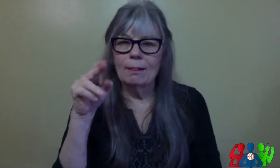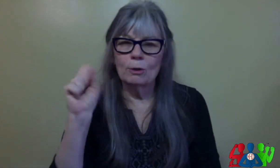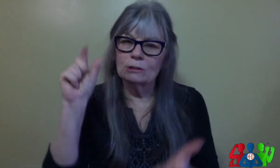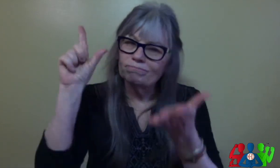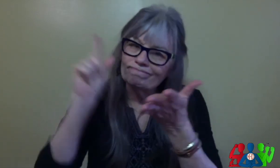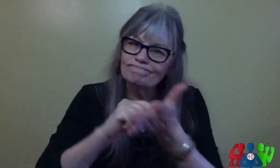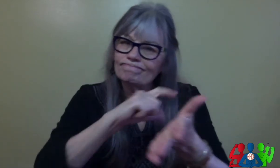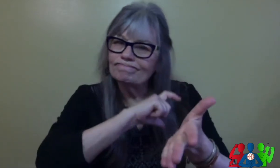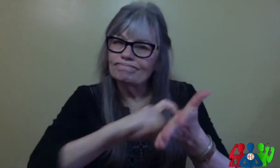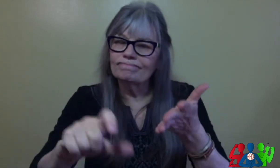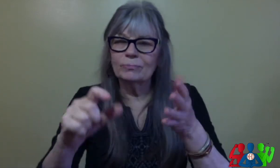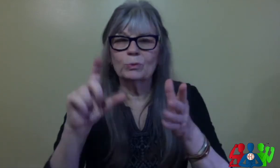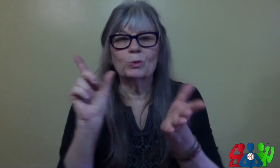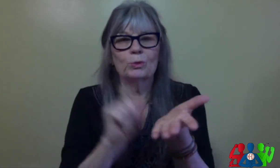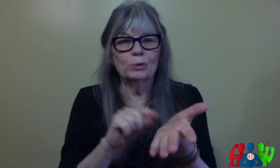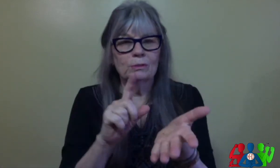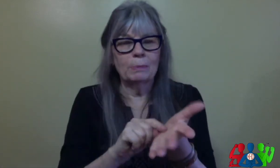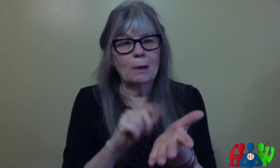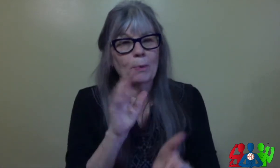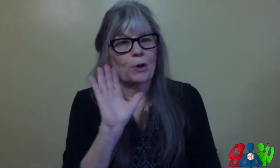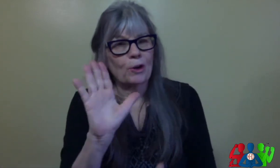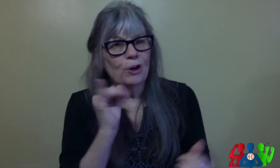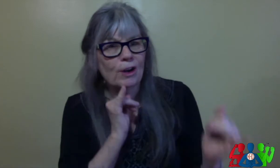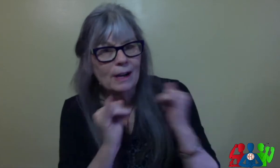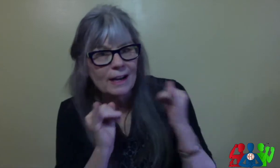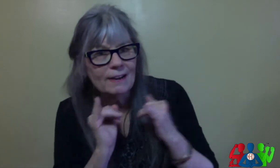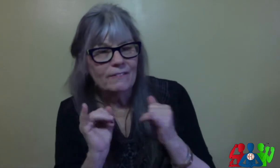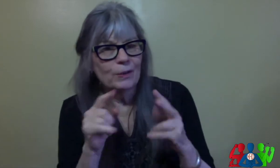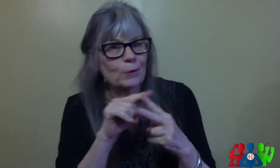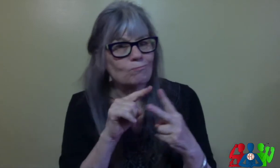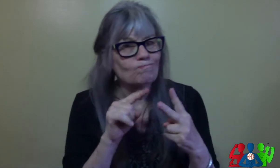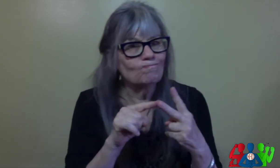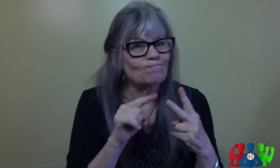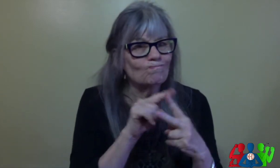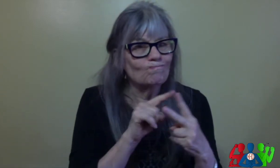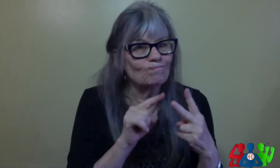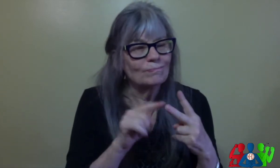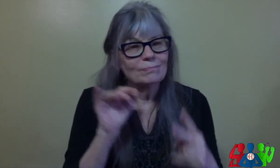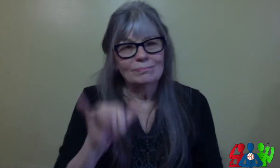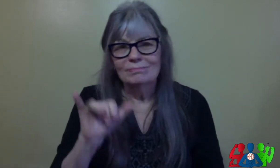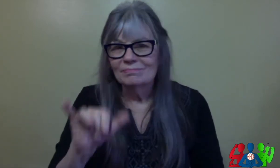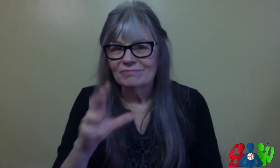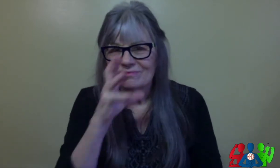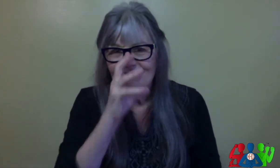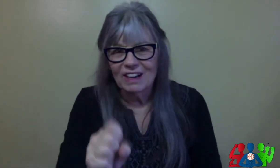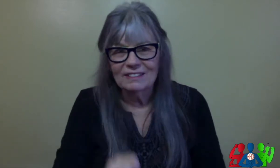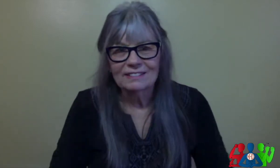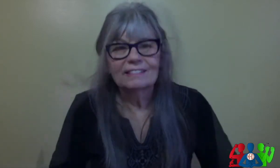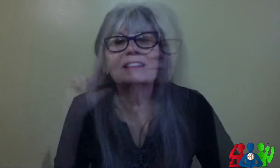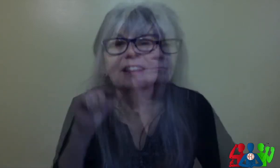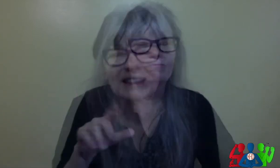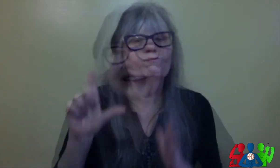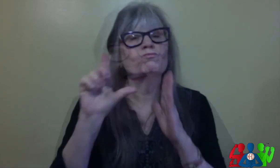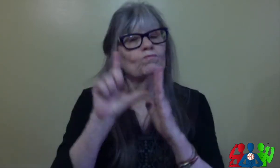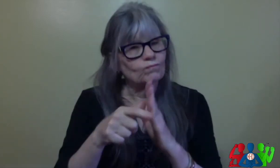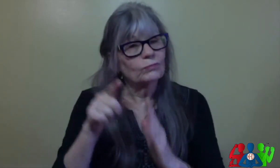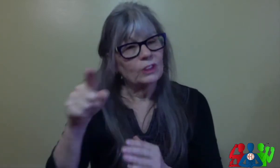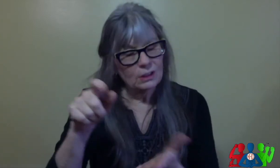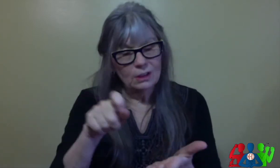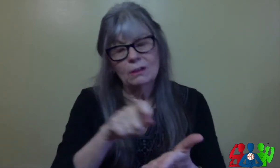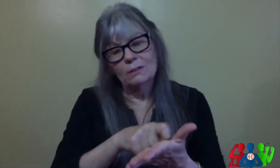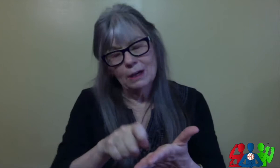that through written word. She ended up sending her article to St. Louis to be published. So